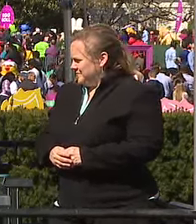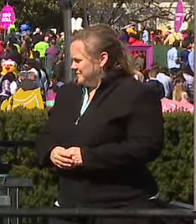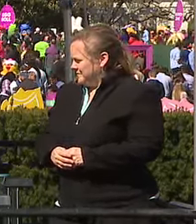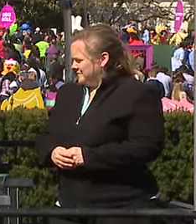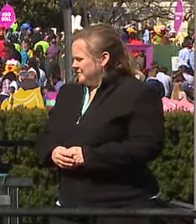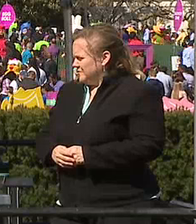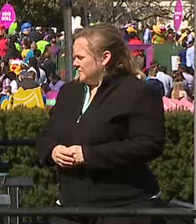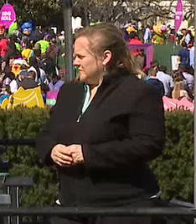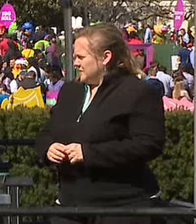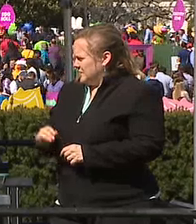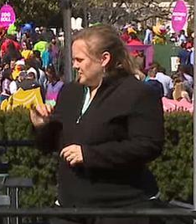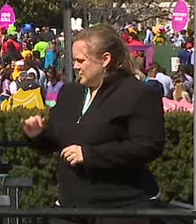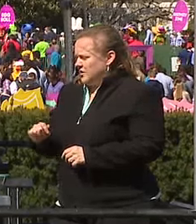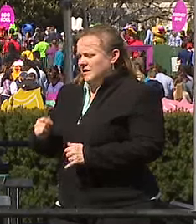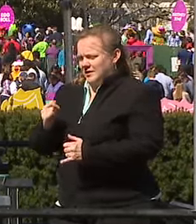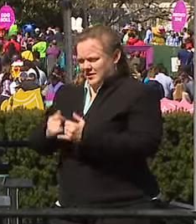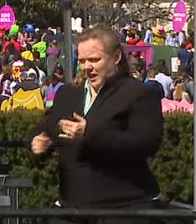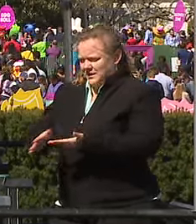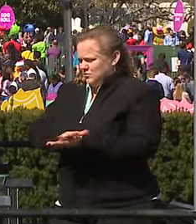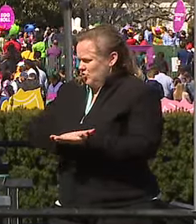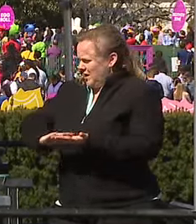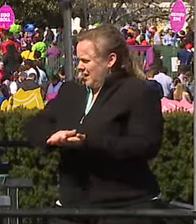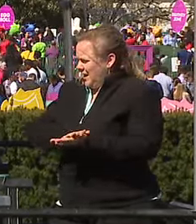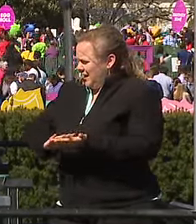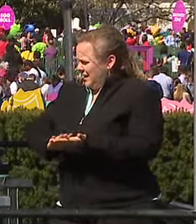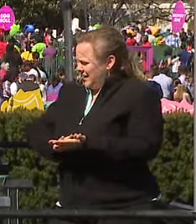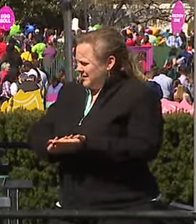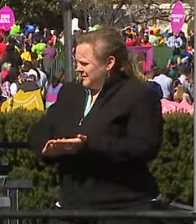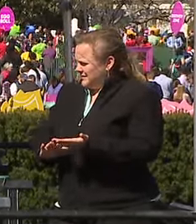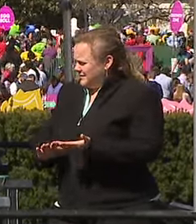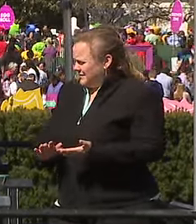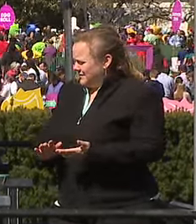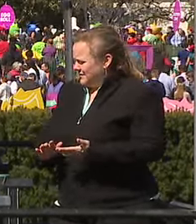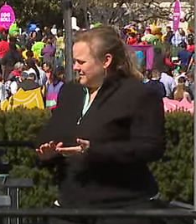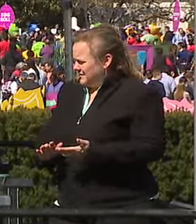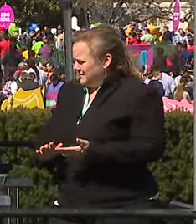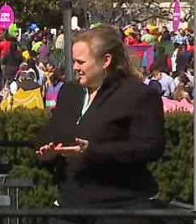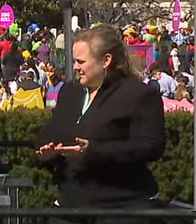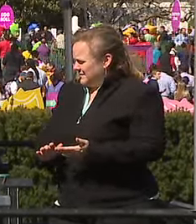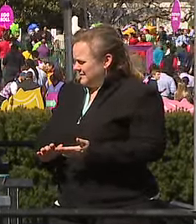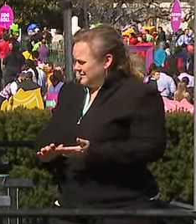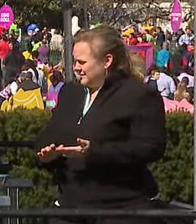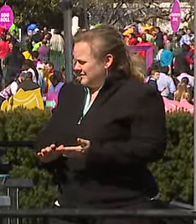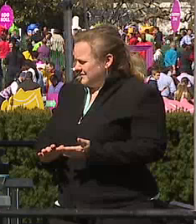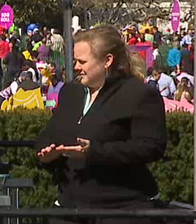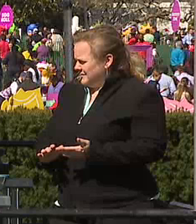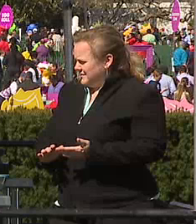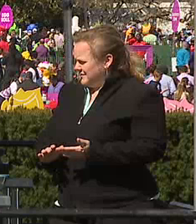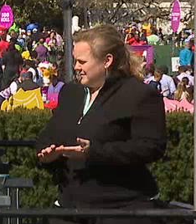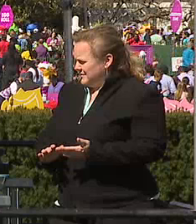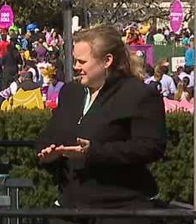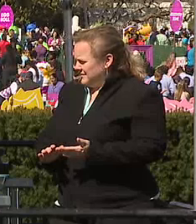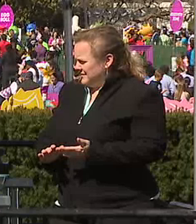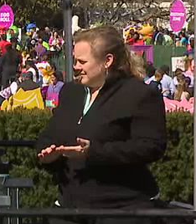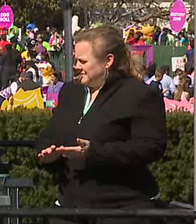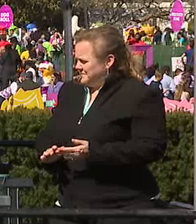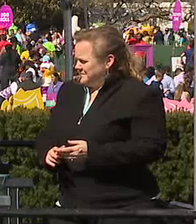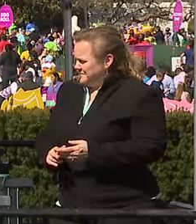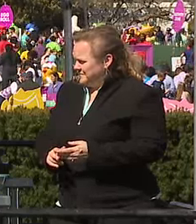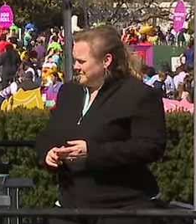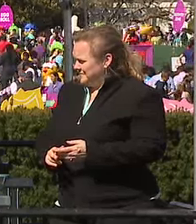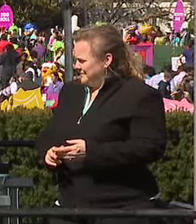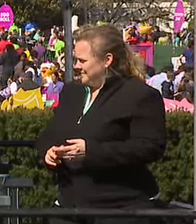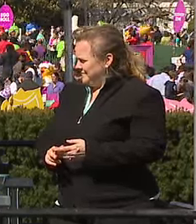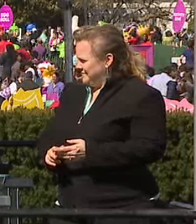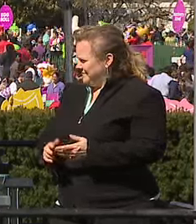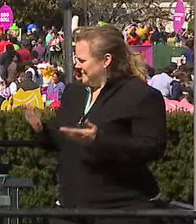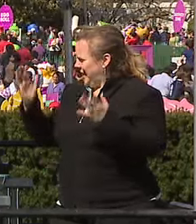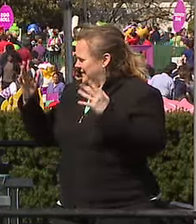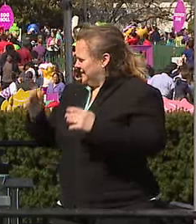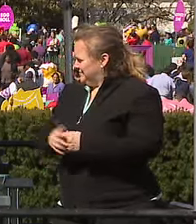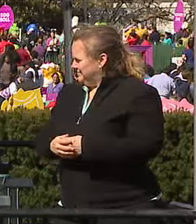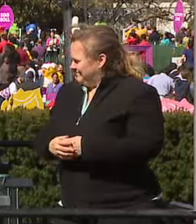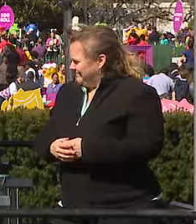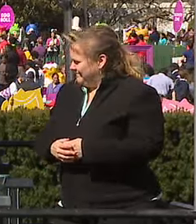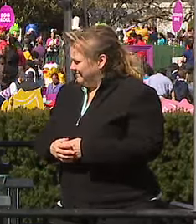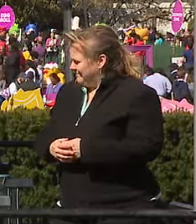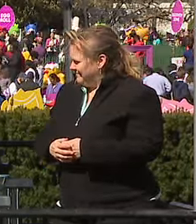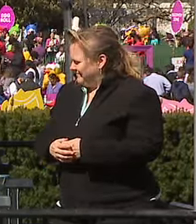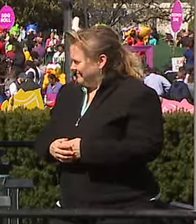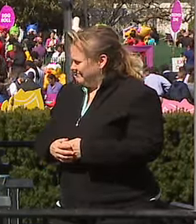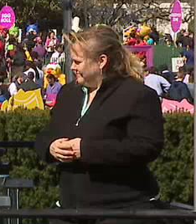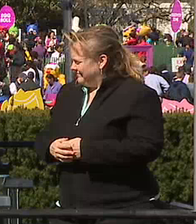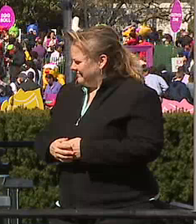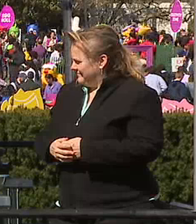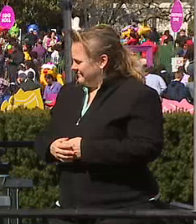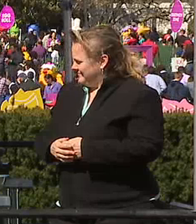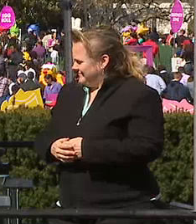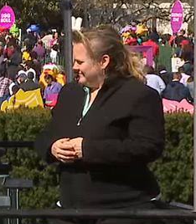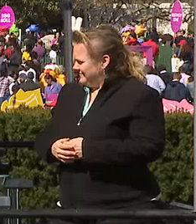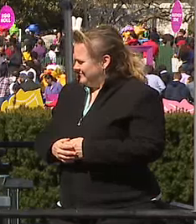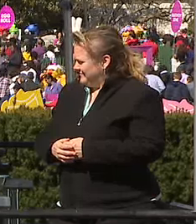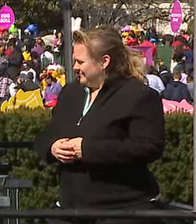All right, now spread this last layer on top.